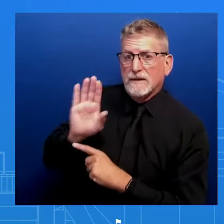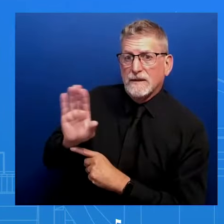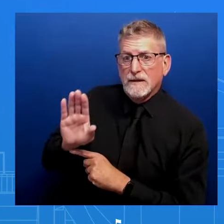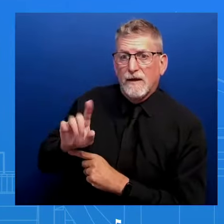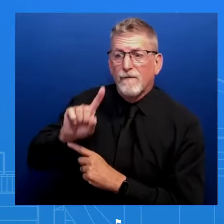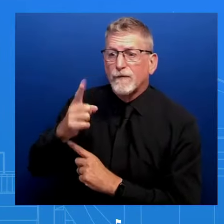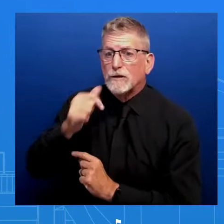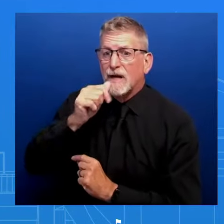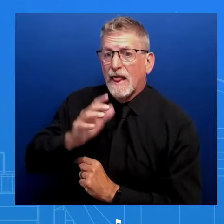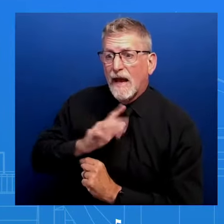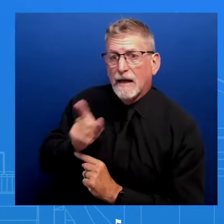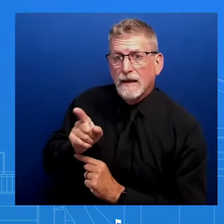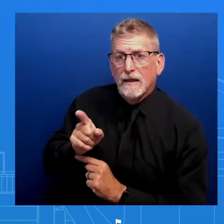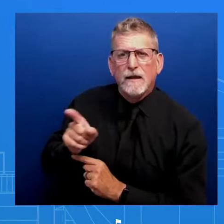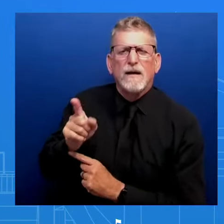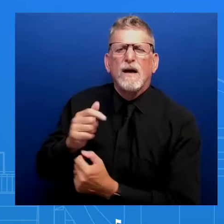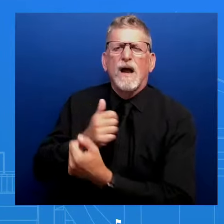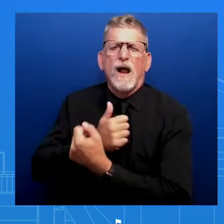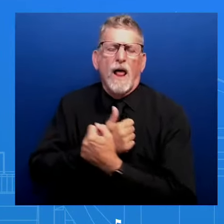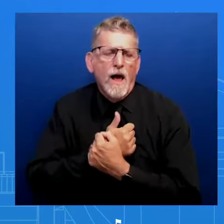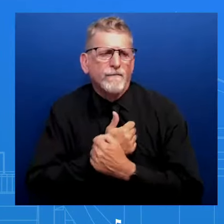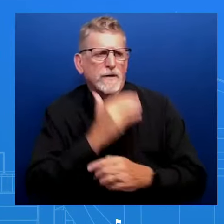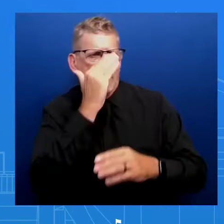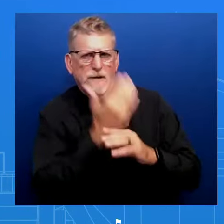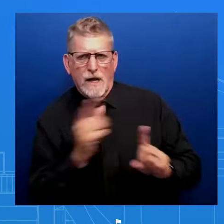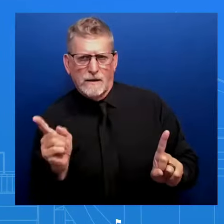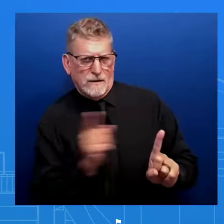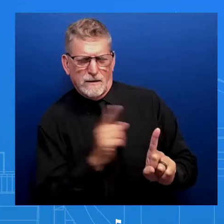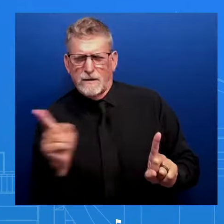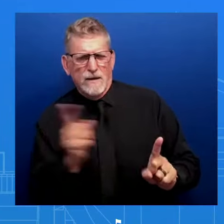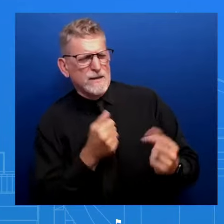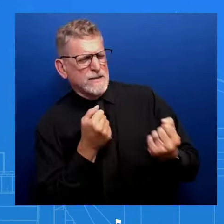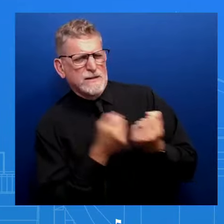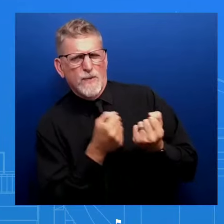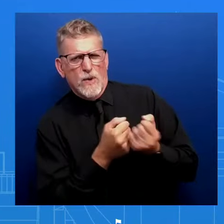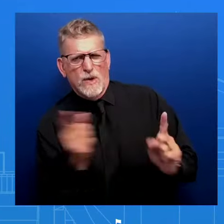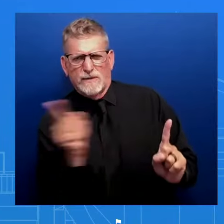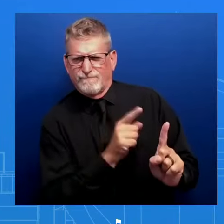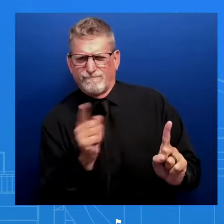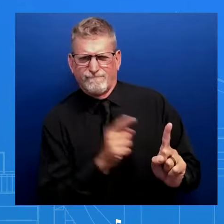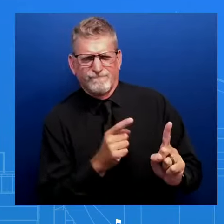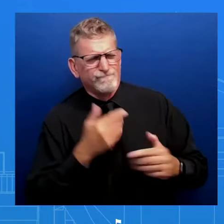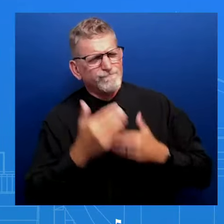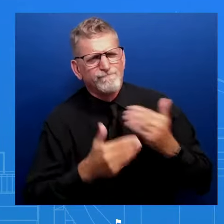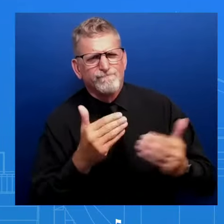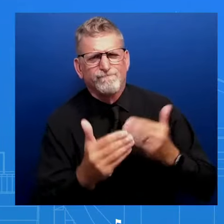as he continues to rebuild his life. This case was handled independently, as all of you know,